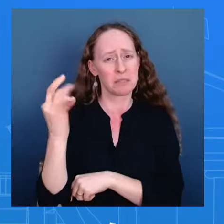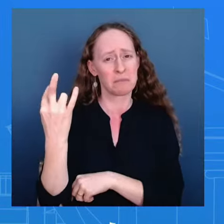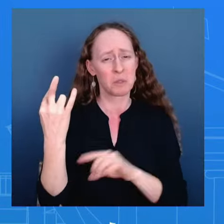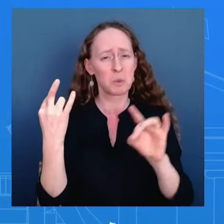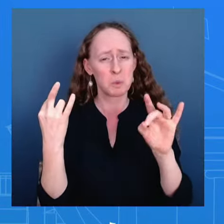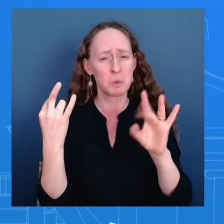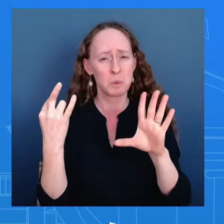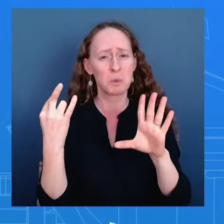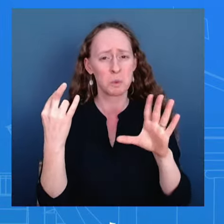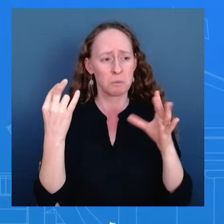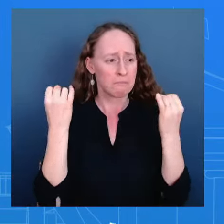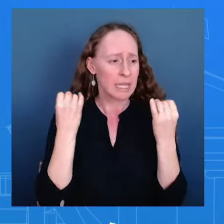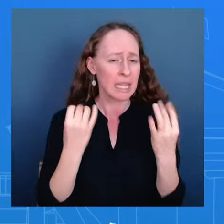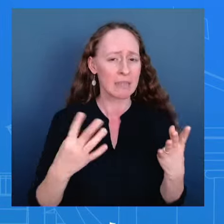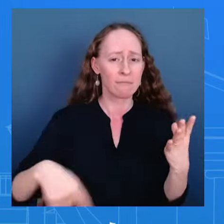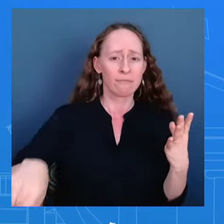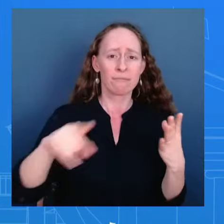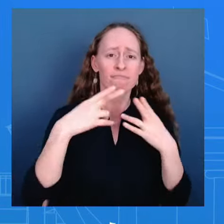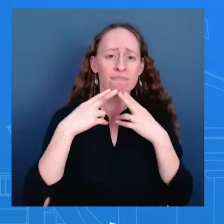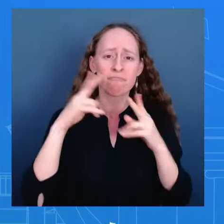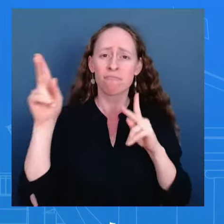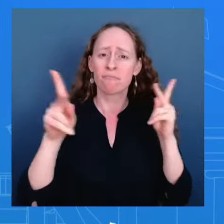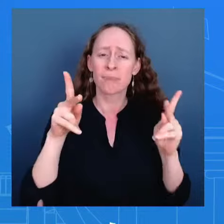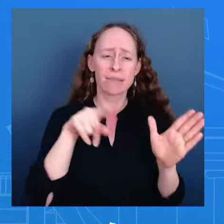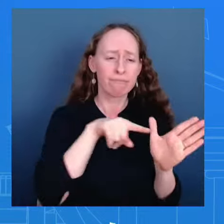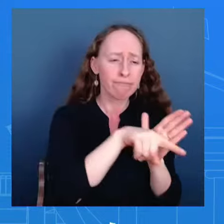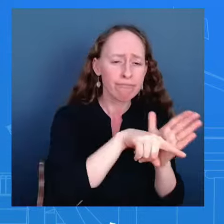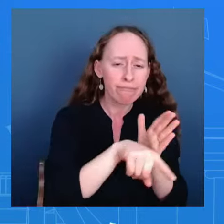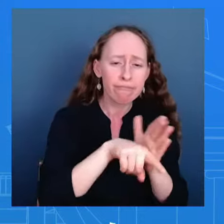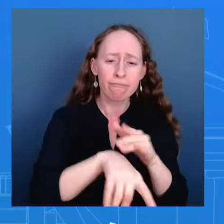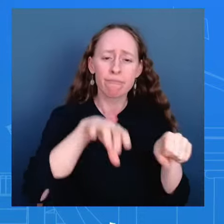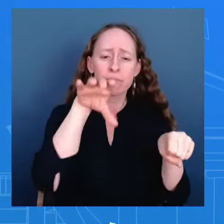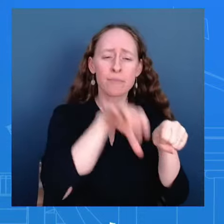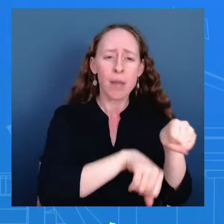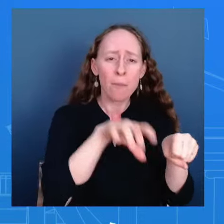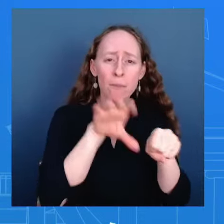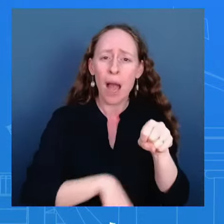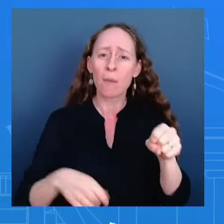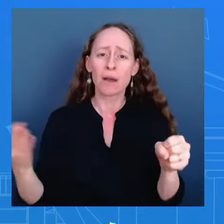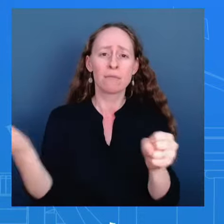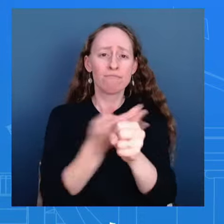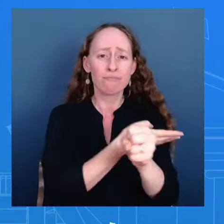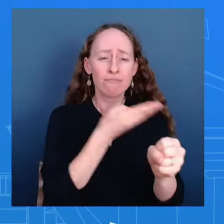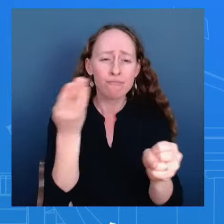and they're living right next to that kind of threat. Still a viable threat in Rafah, by the way. If you think Hamas is just gone,